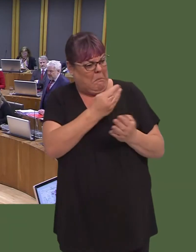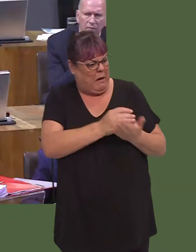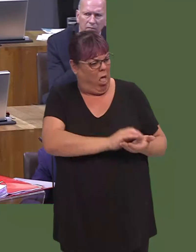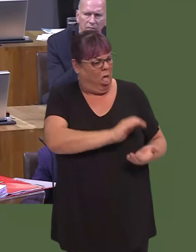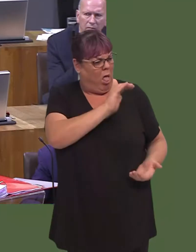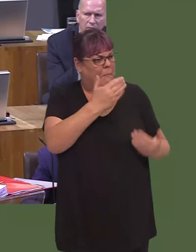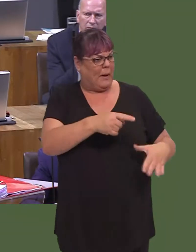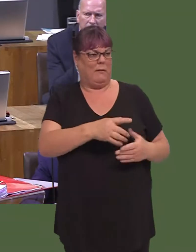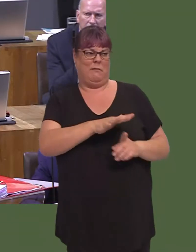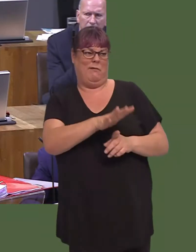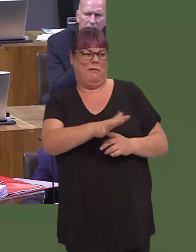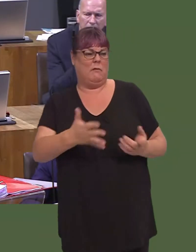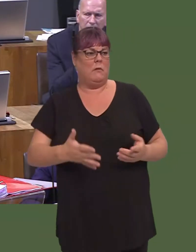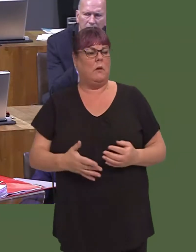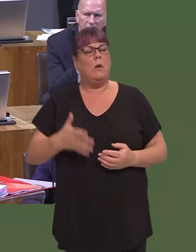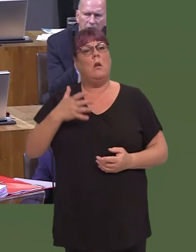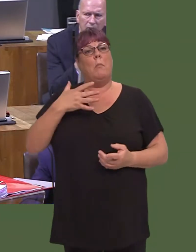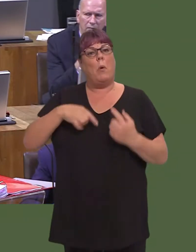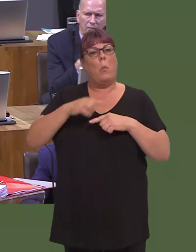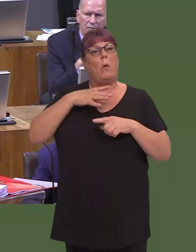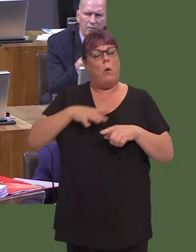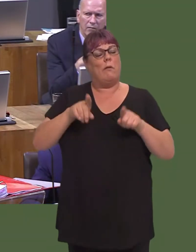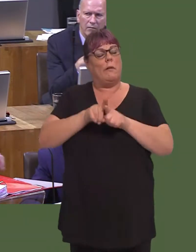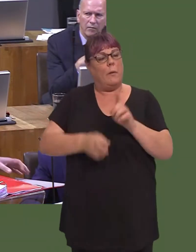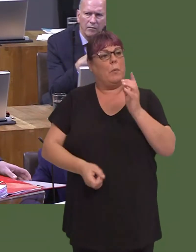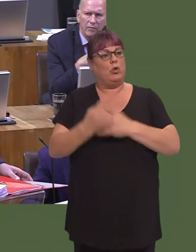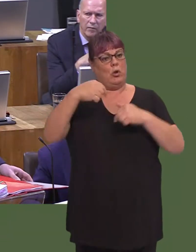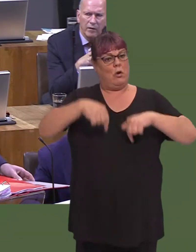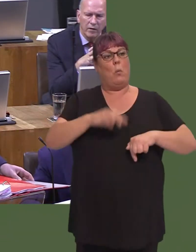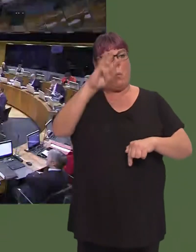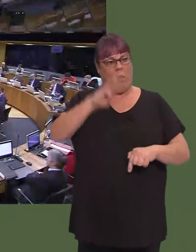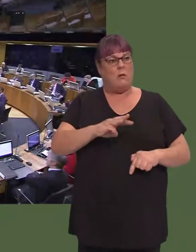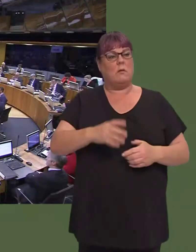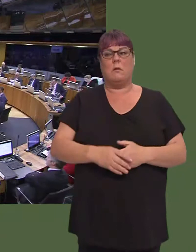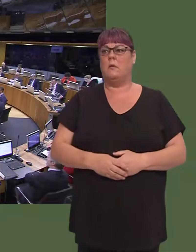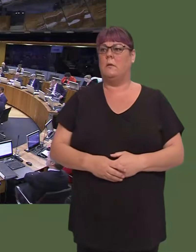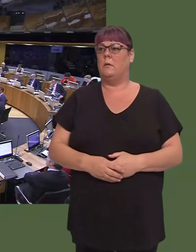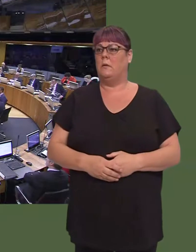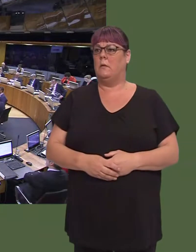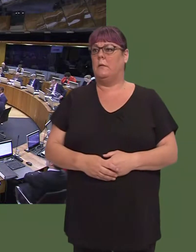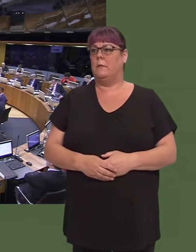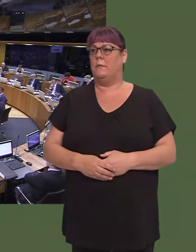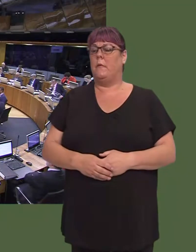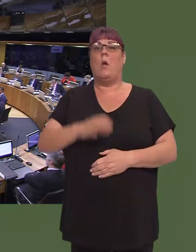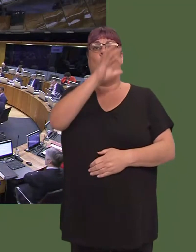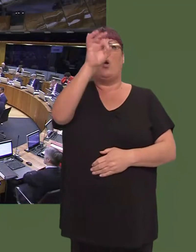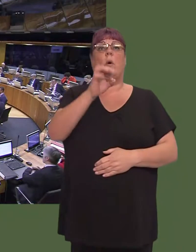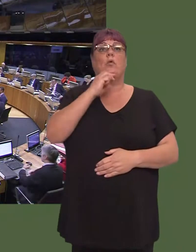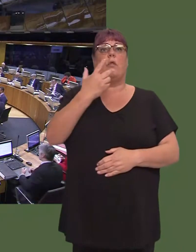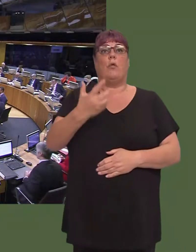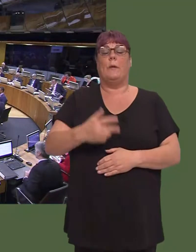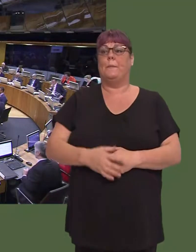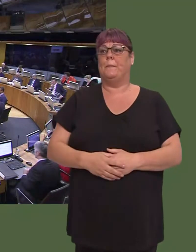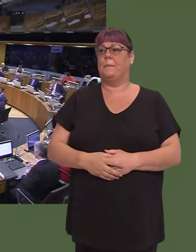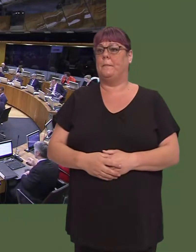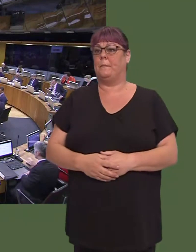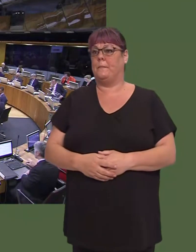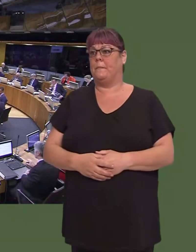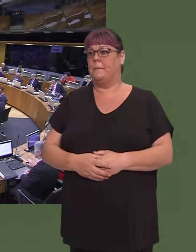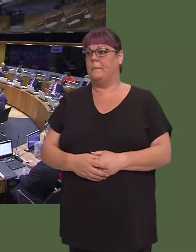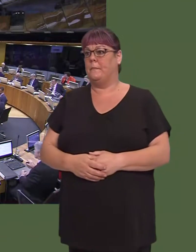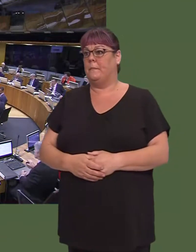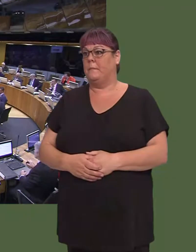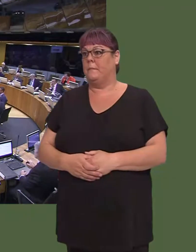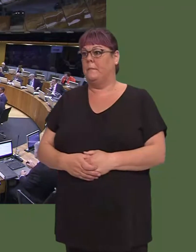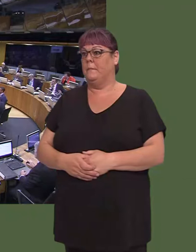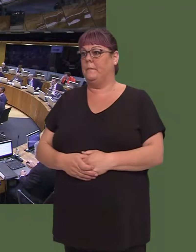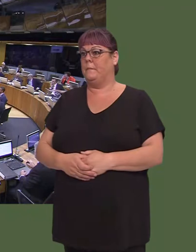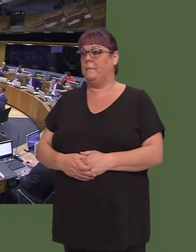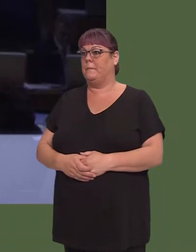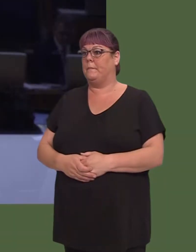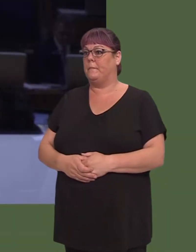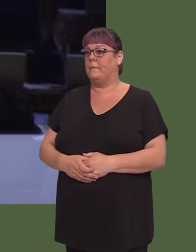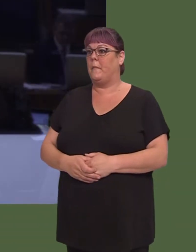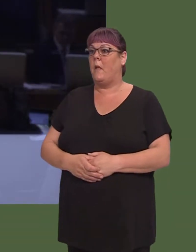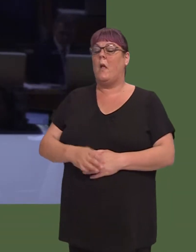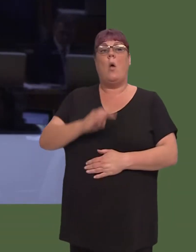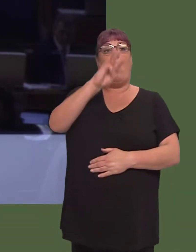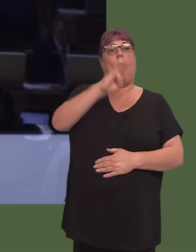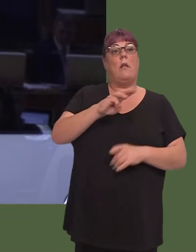Our environment would be destroyed, our beaches would be ruined, all in the name of the mad,